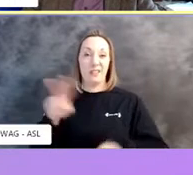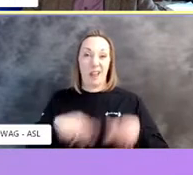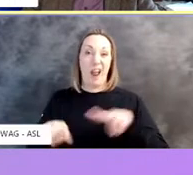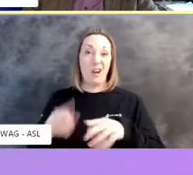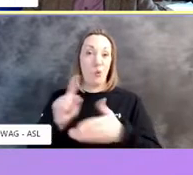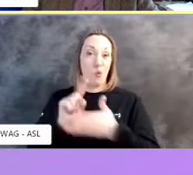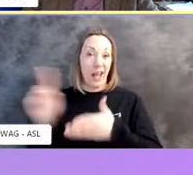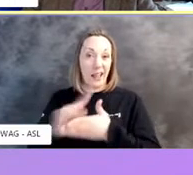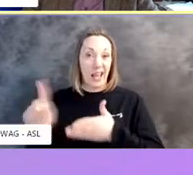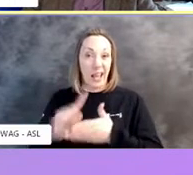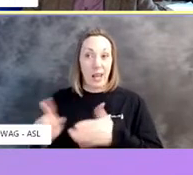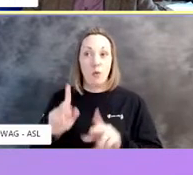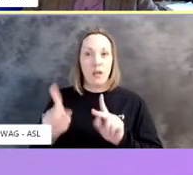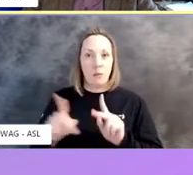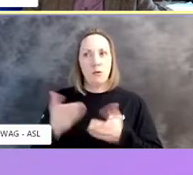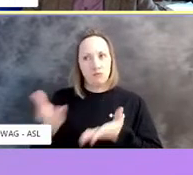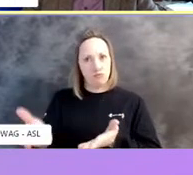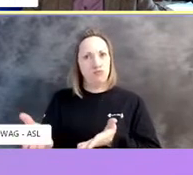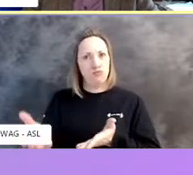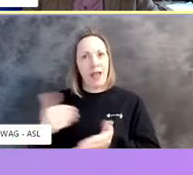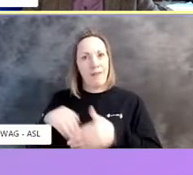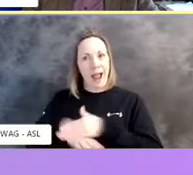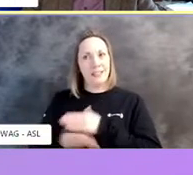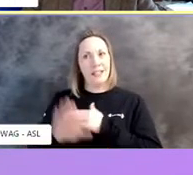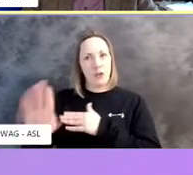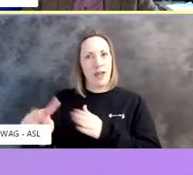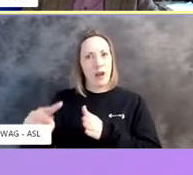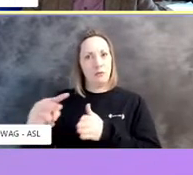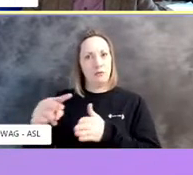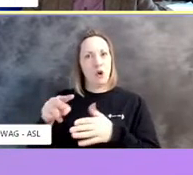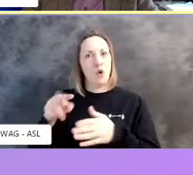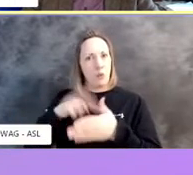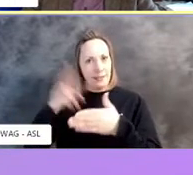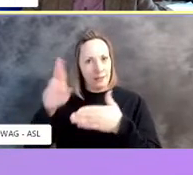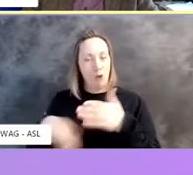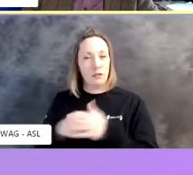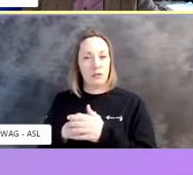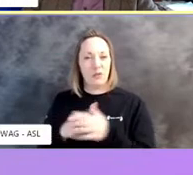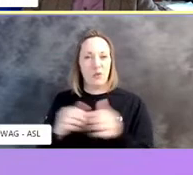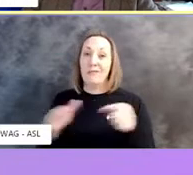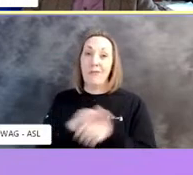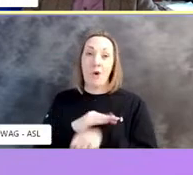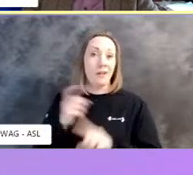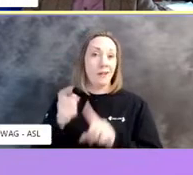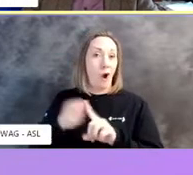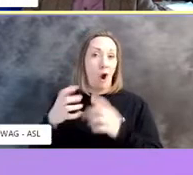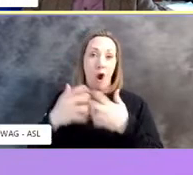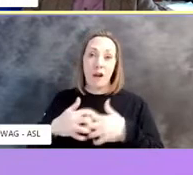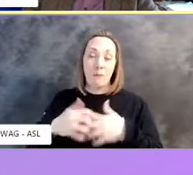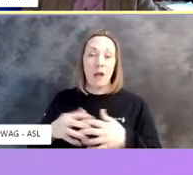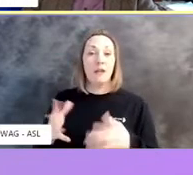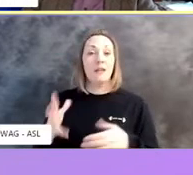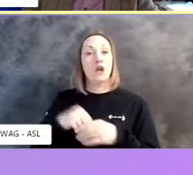And the way we've approached this is that we use a product from q called X X Monitor and we run these scans weekly